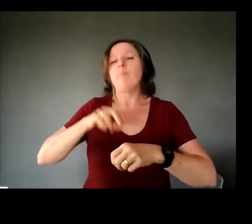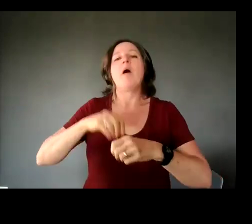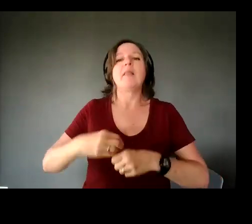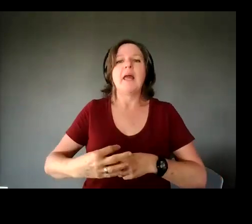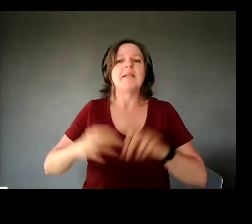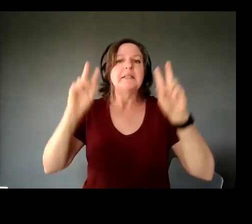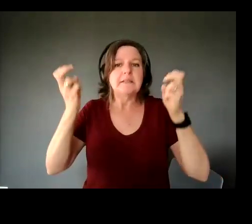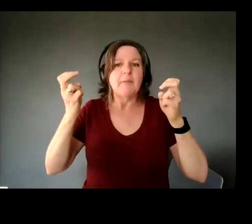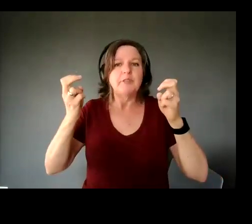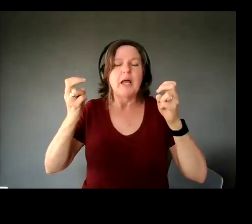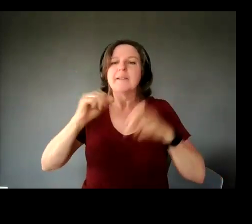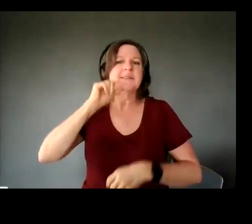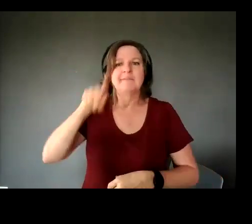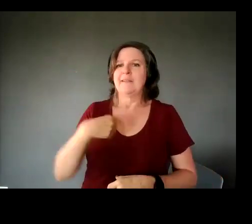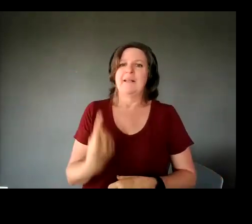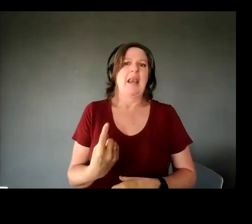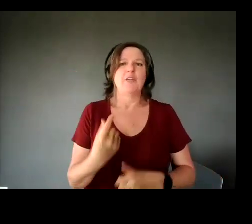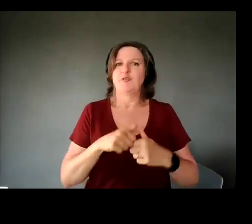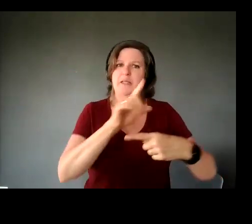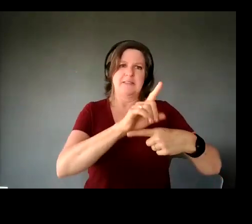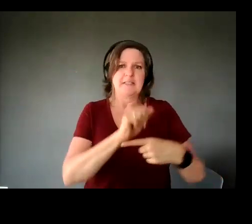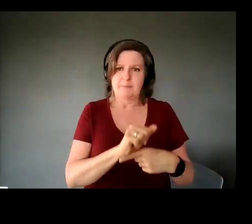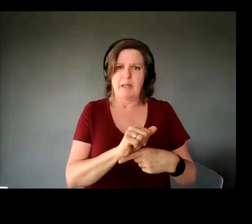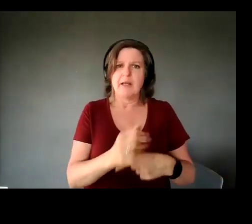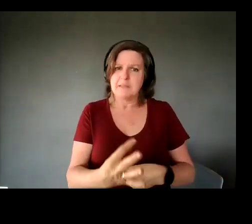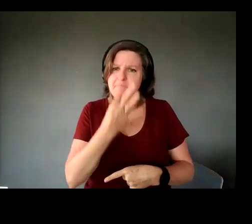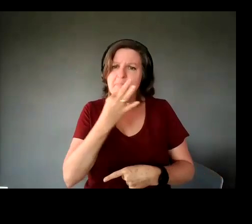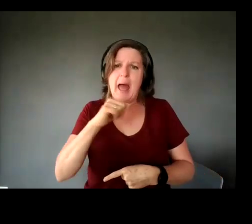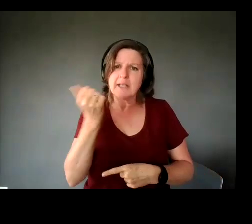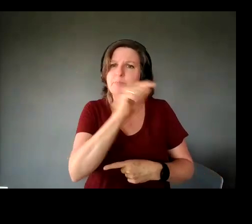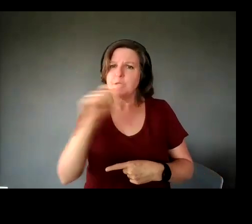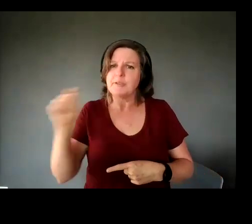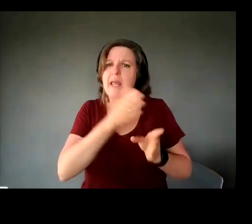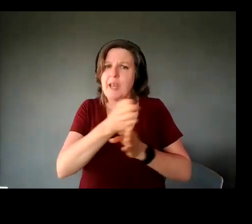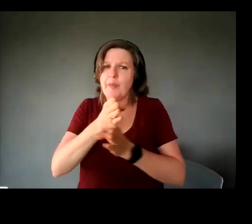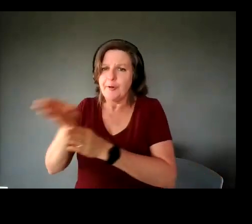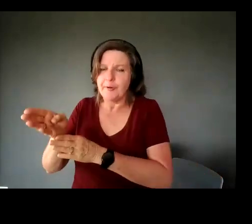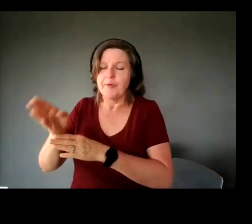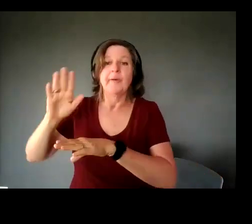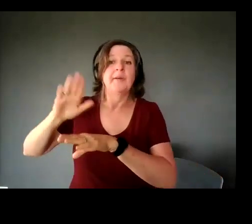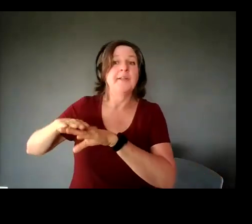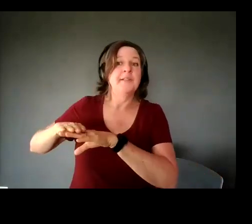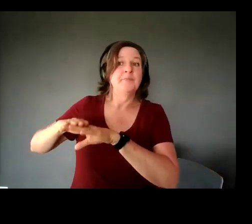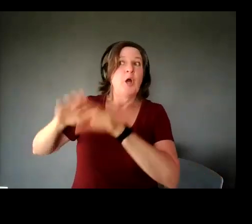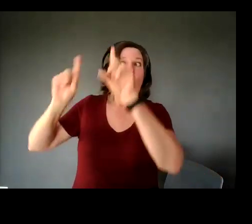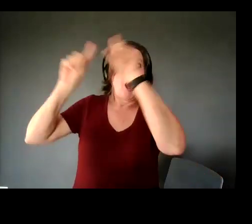and we can do this on screen and in real life. On screen some of the things that I want to see